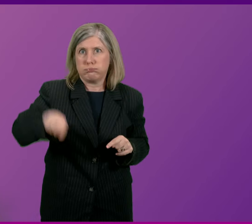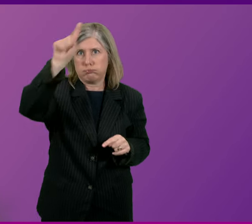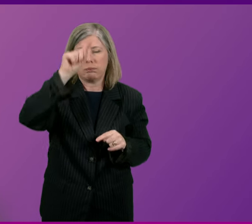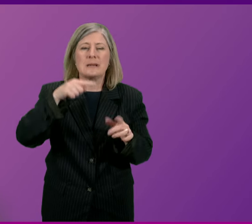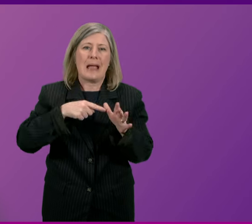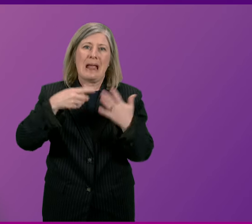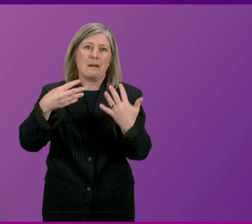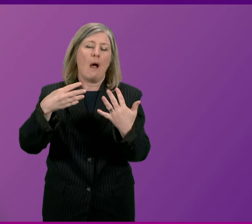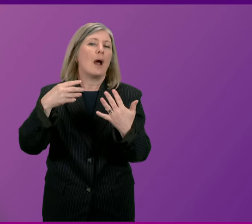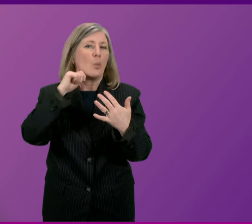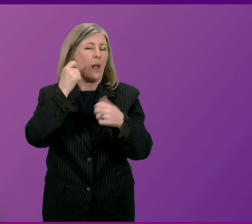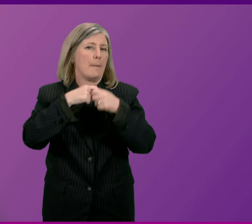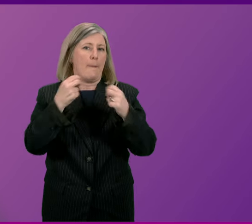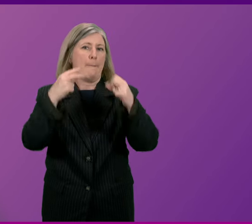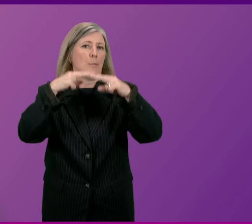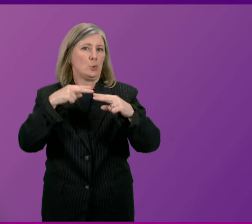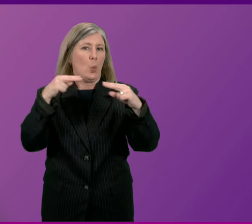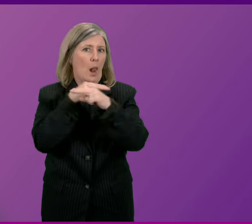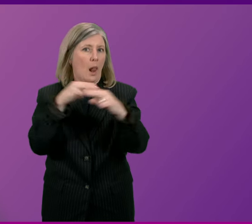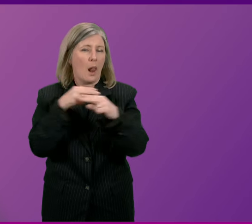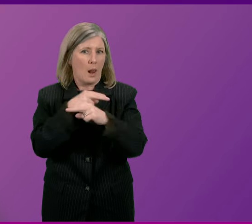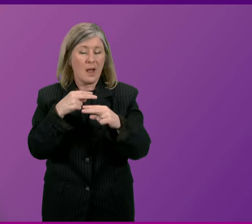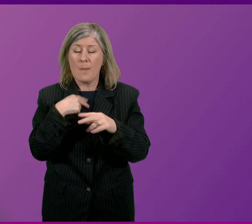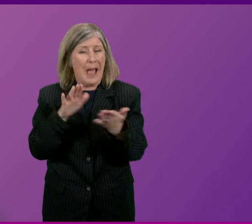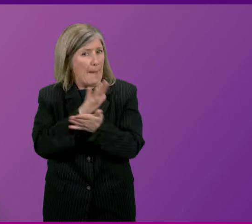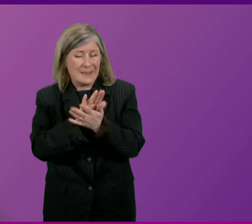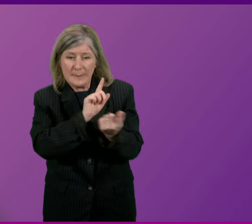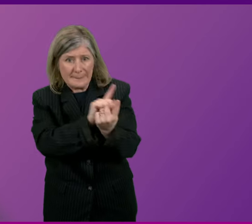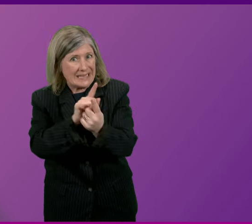happy to meet the cross-party delegation to discuss the issue and to explain how